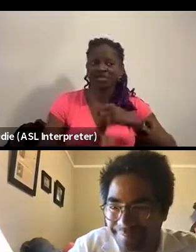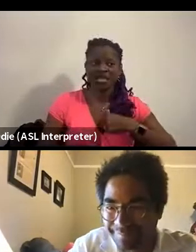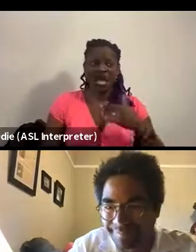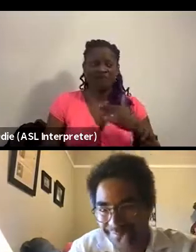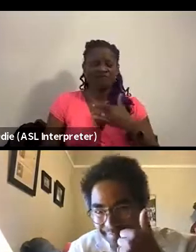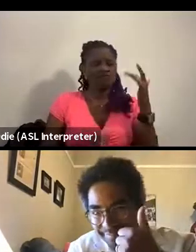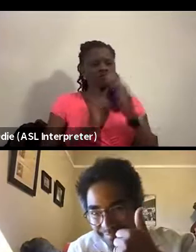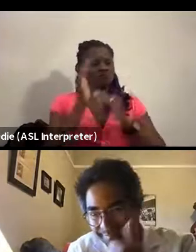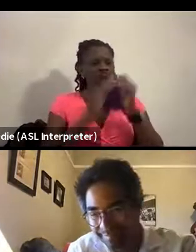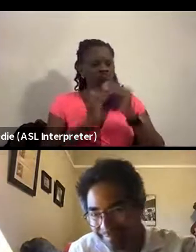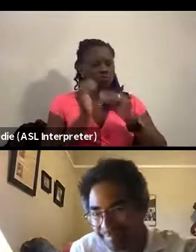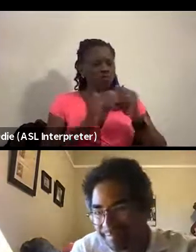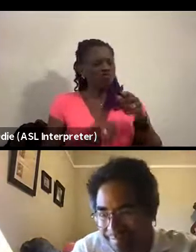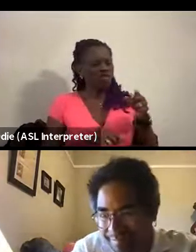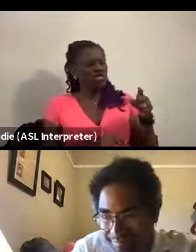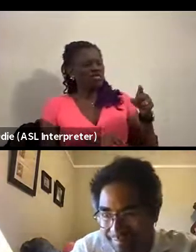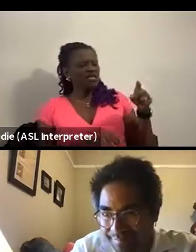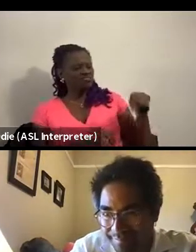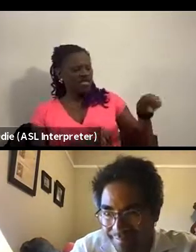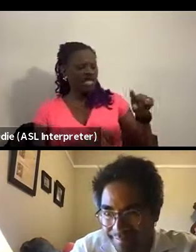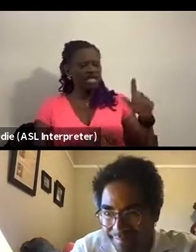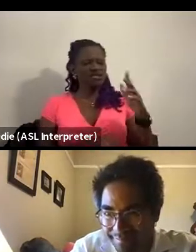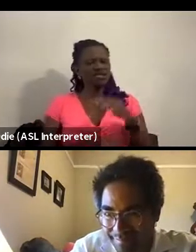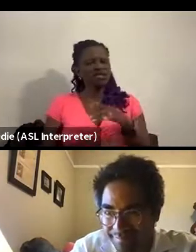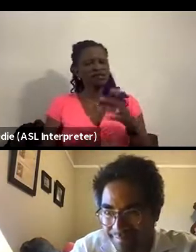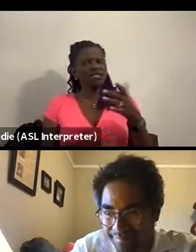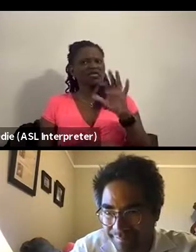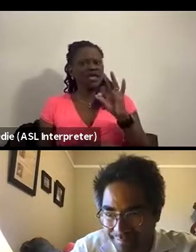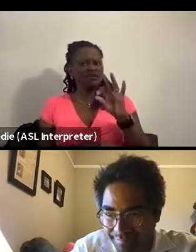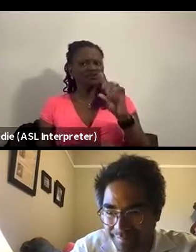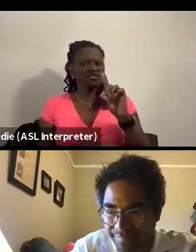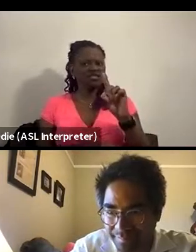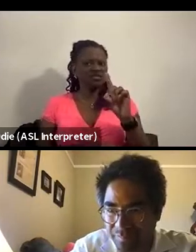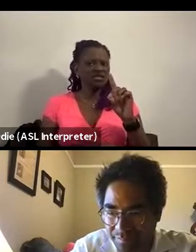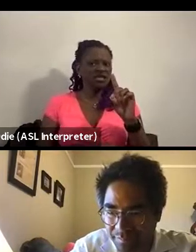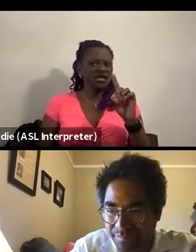that step to do that so that we can as community advocates and health physicians,